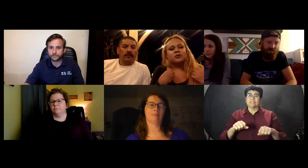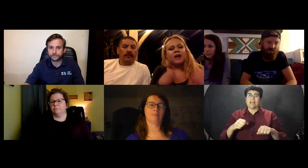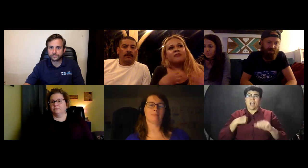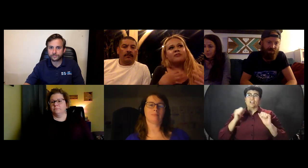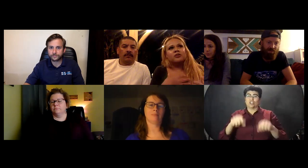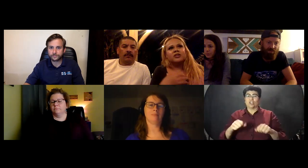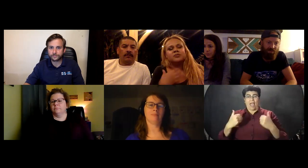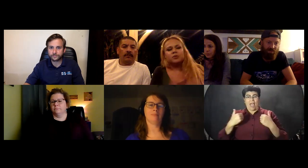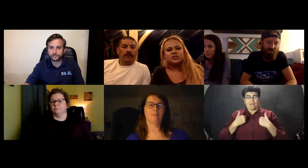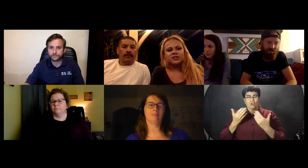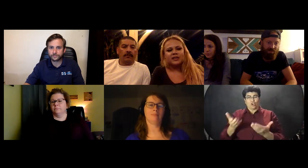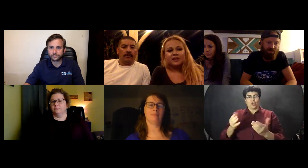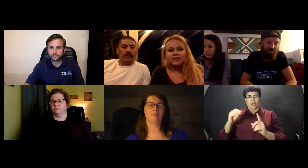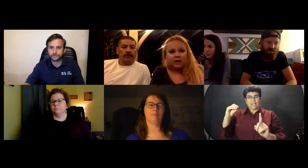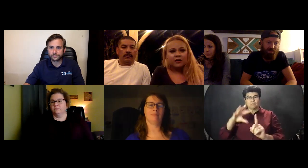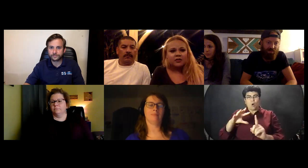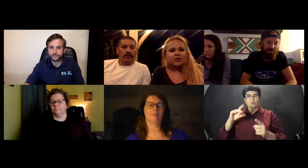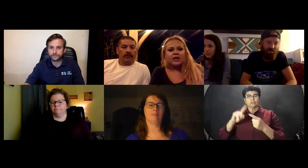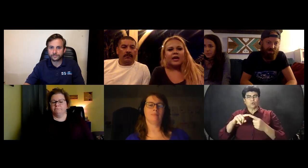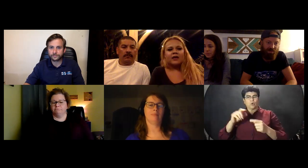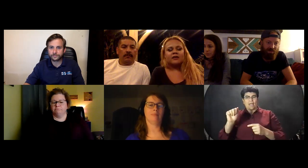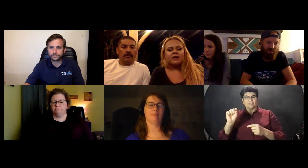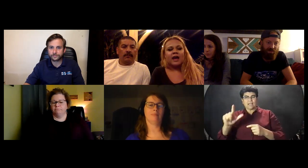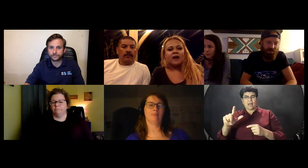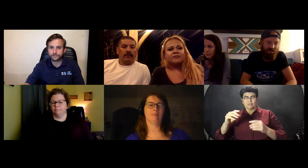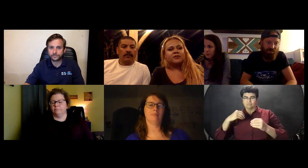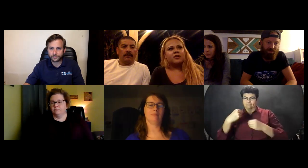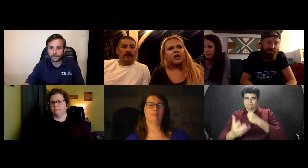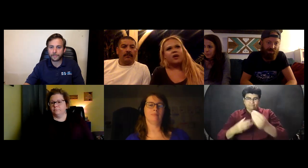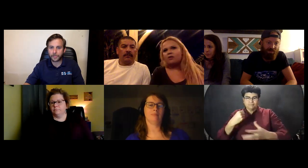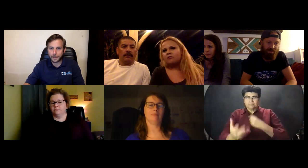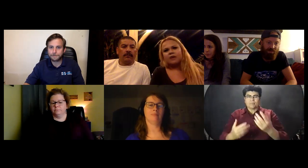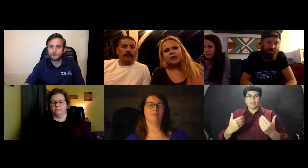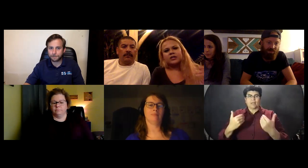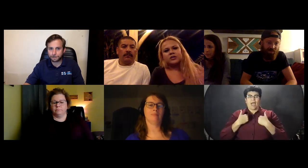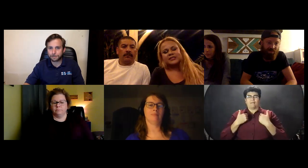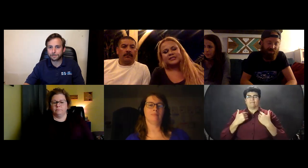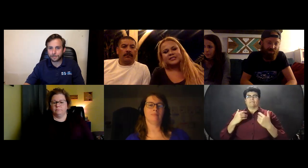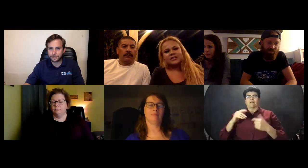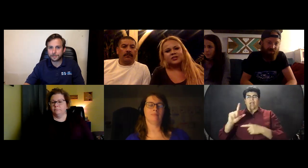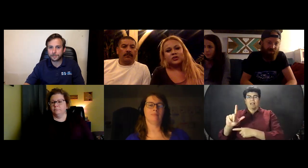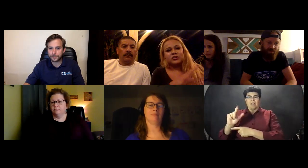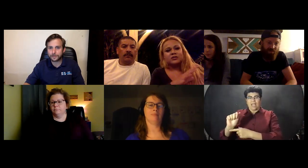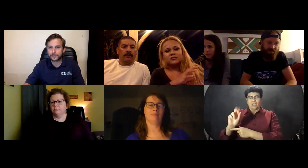have her exposed to the asl and